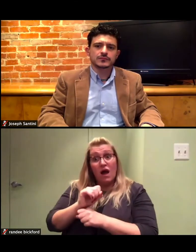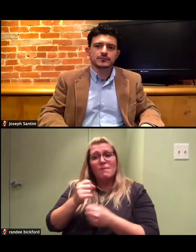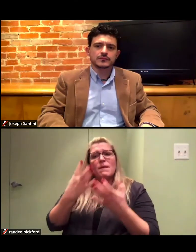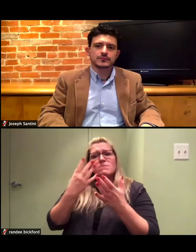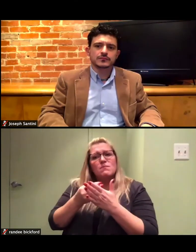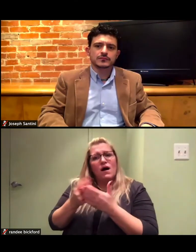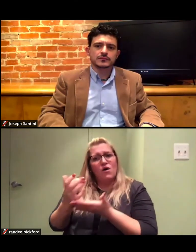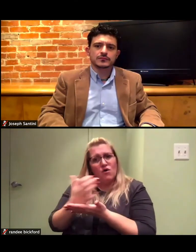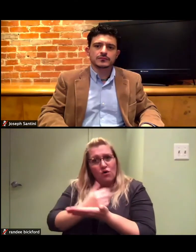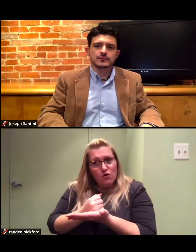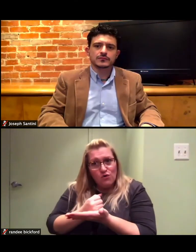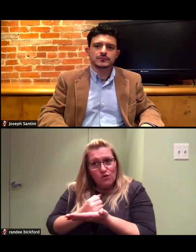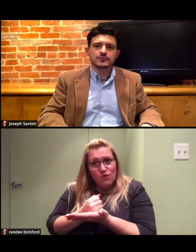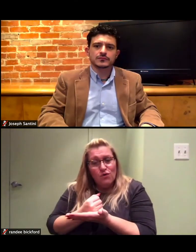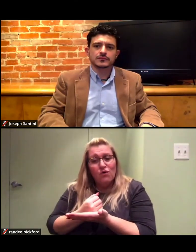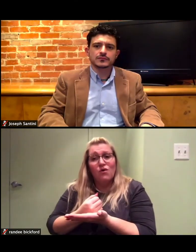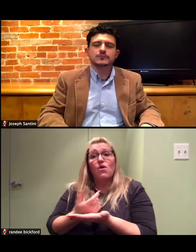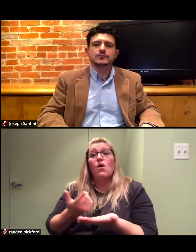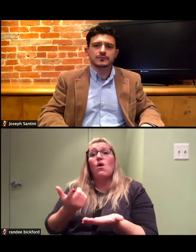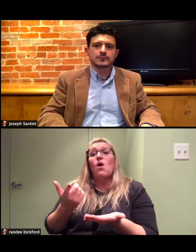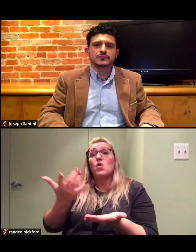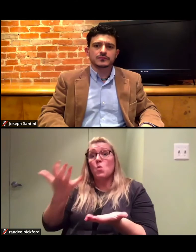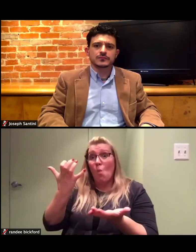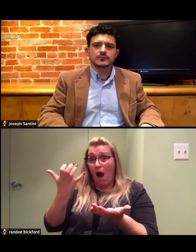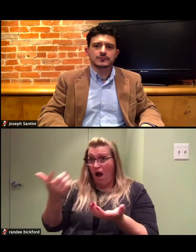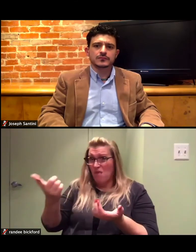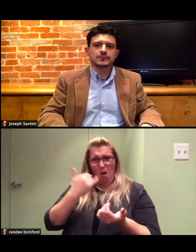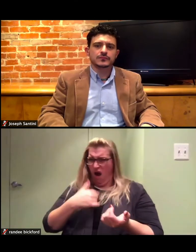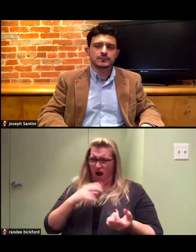in the future and what those jobs earn.